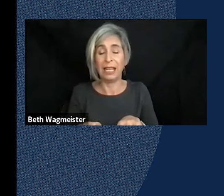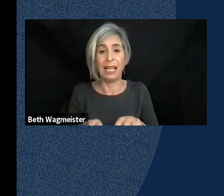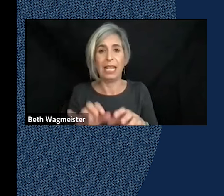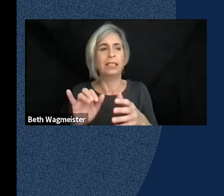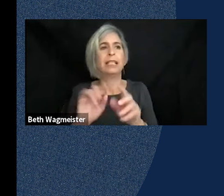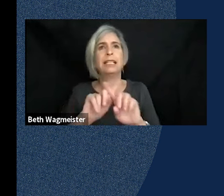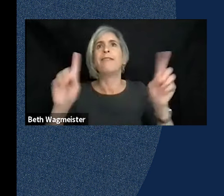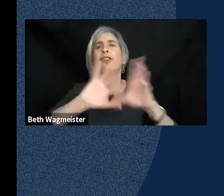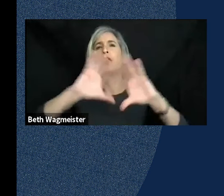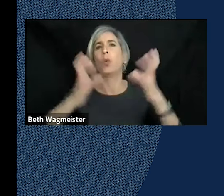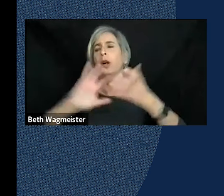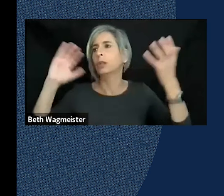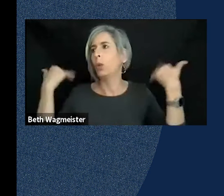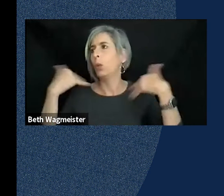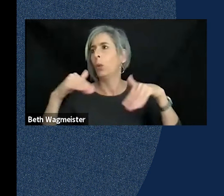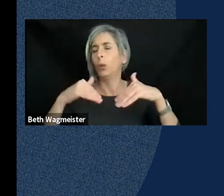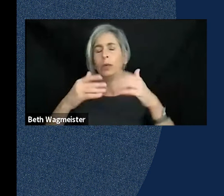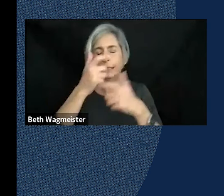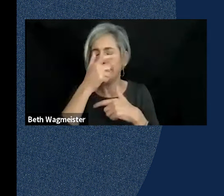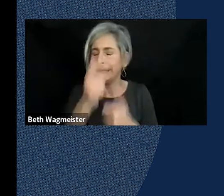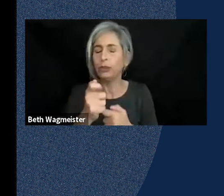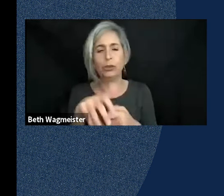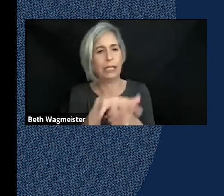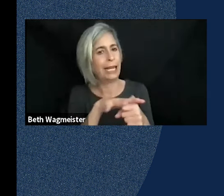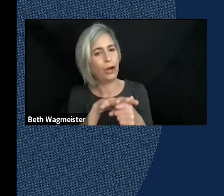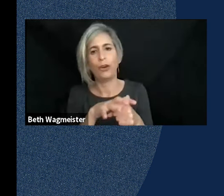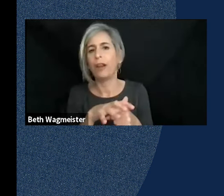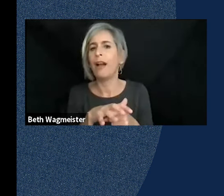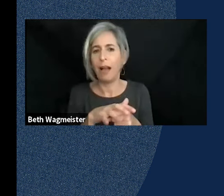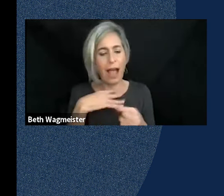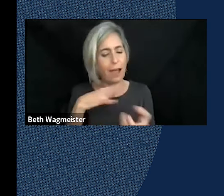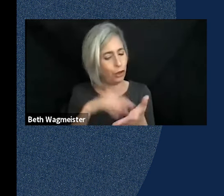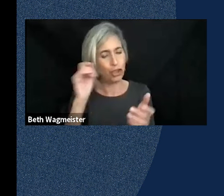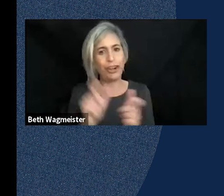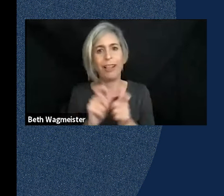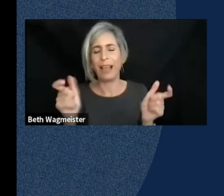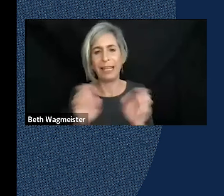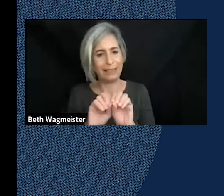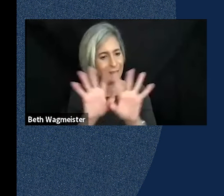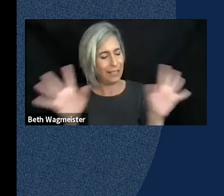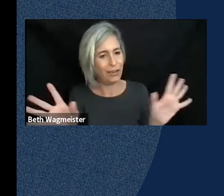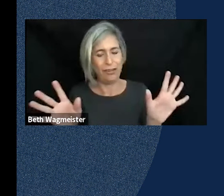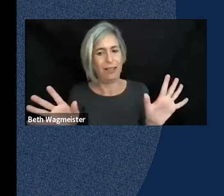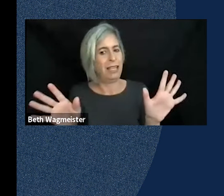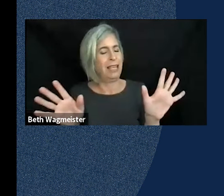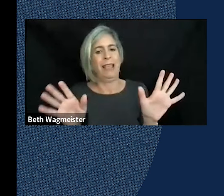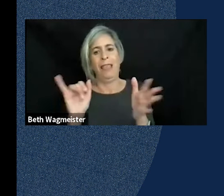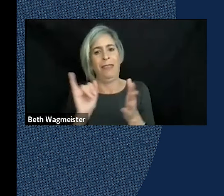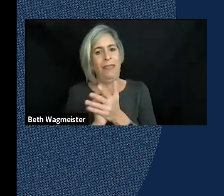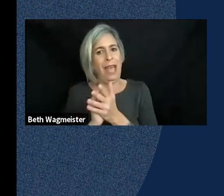So very interesting kind of area that is very clearly under underdeveloped.